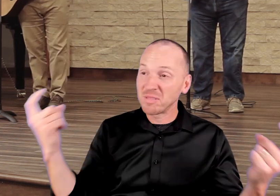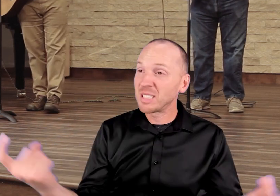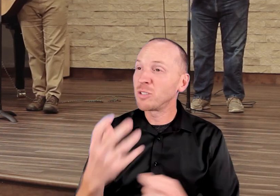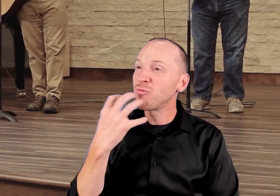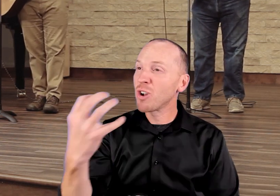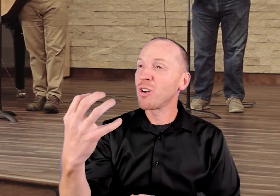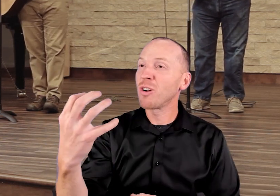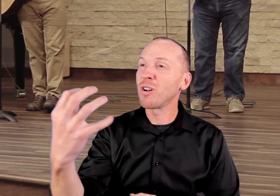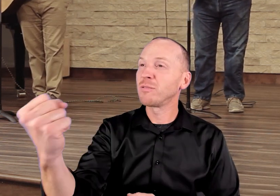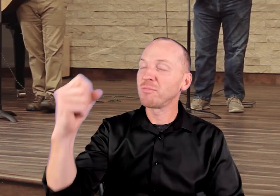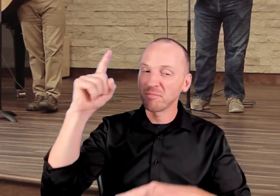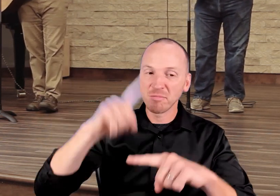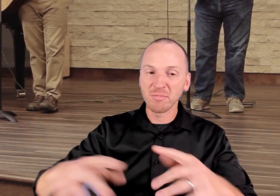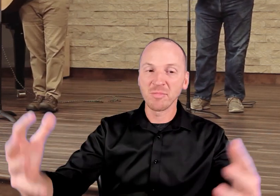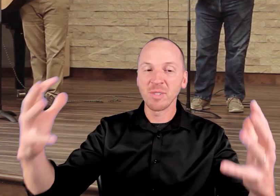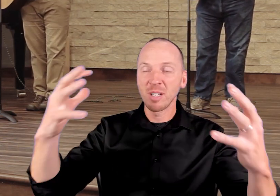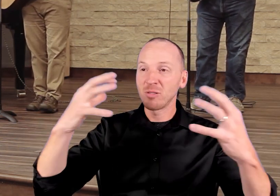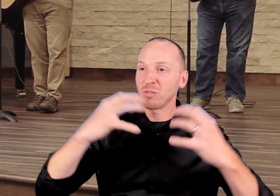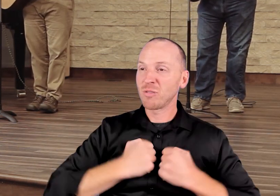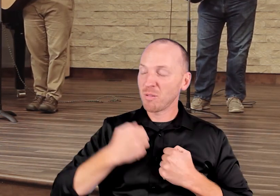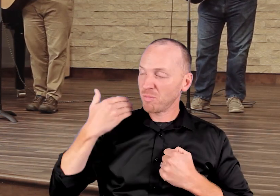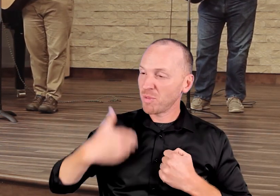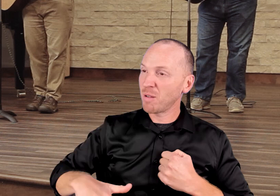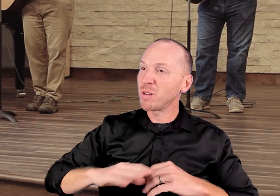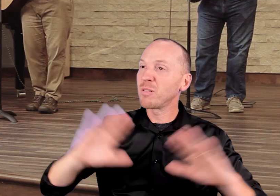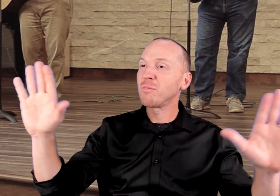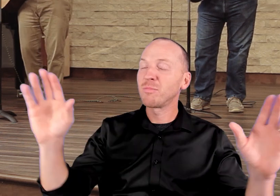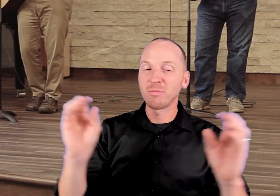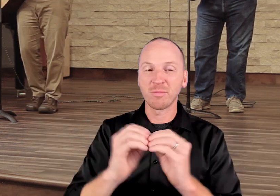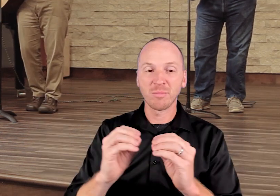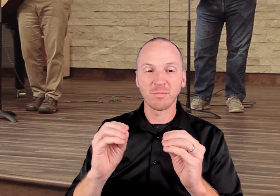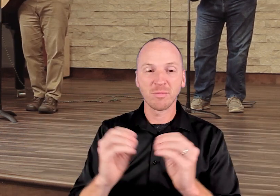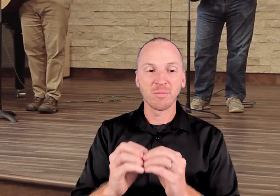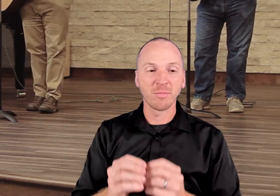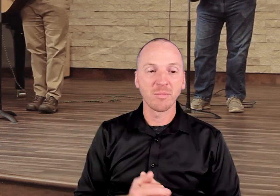Sin's curse has lost its grip on me.